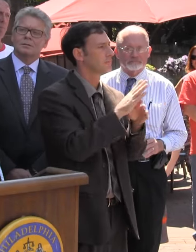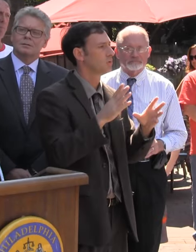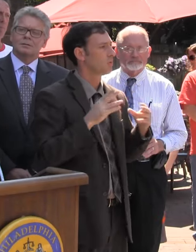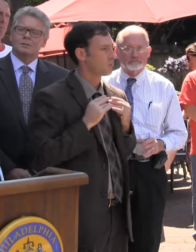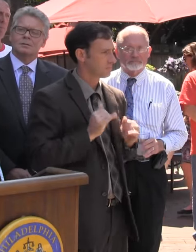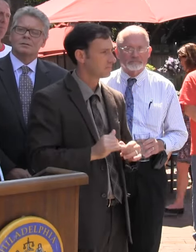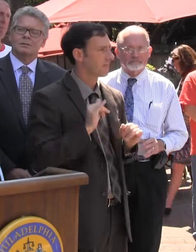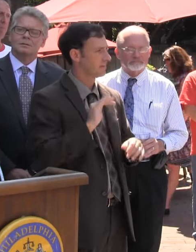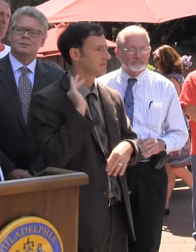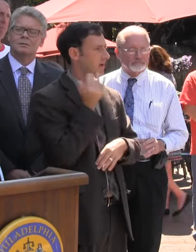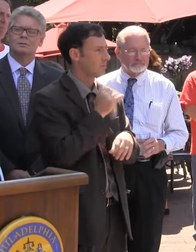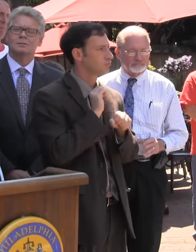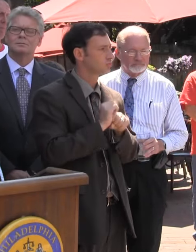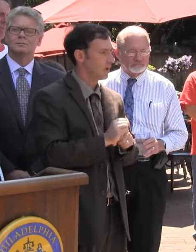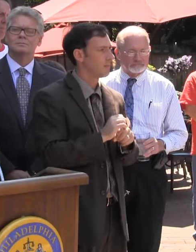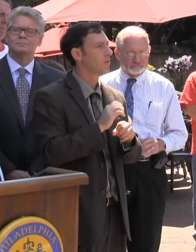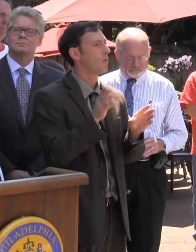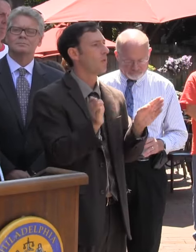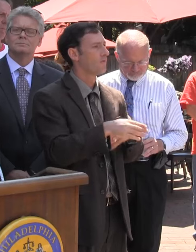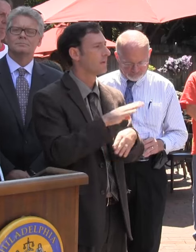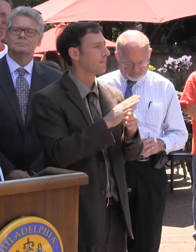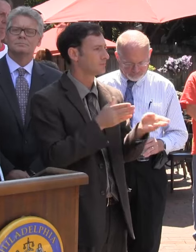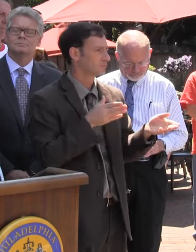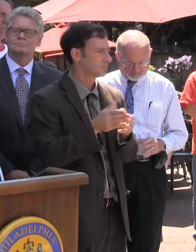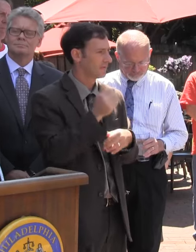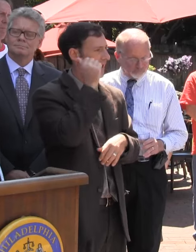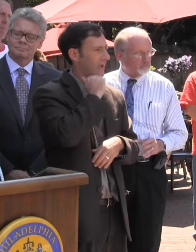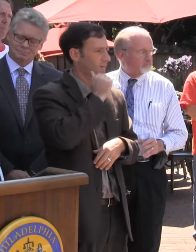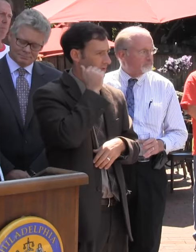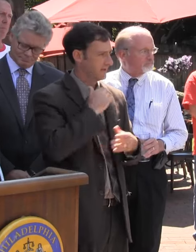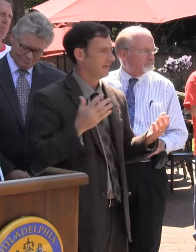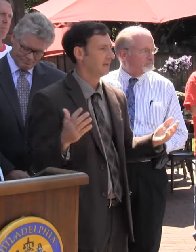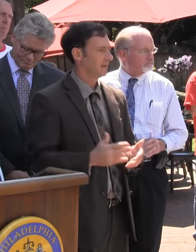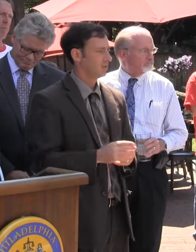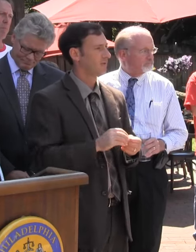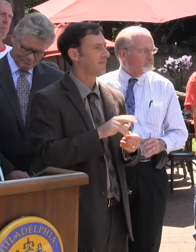what we do at the office of business services every day in our city. Our city's concierge